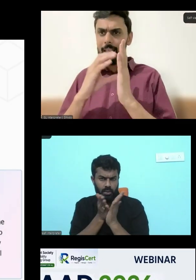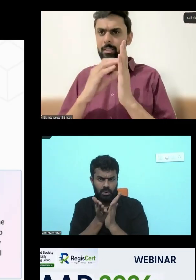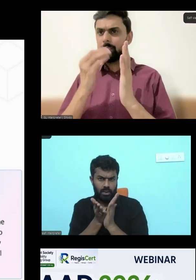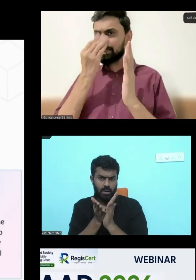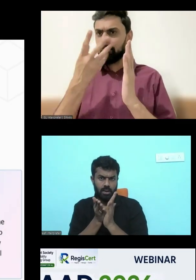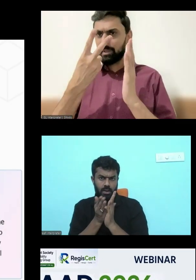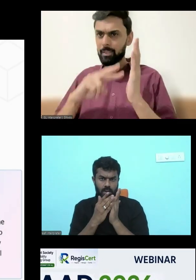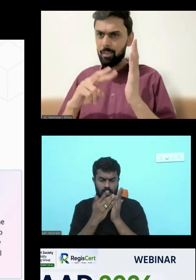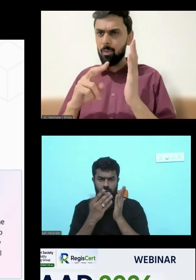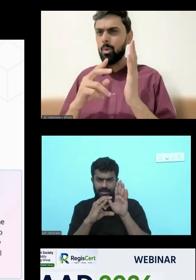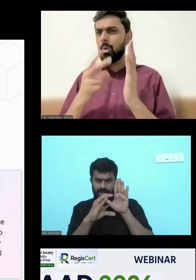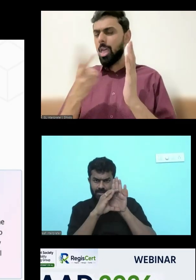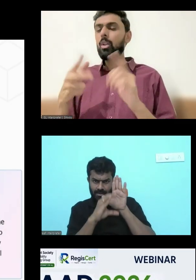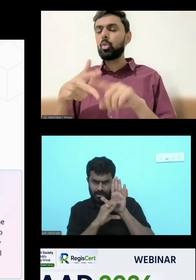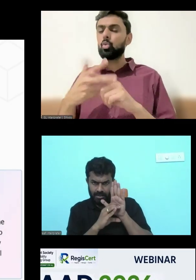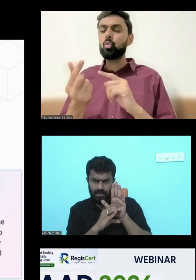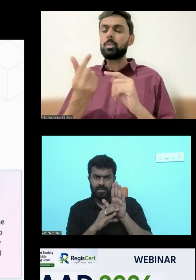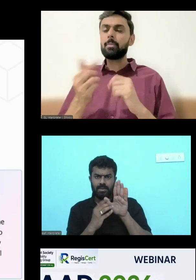And there is empathy-led teaching.